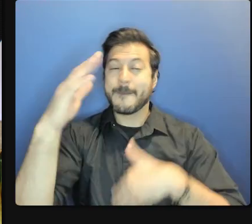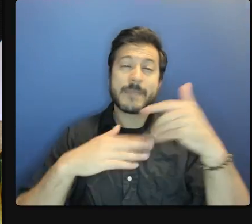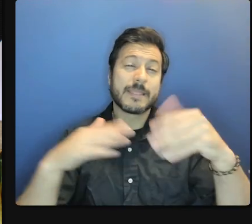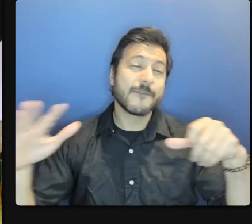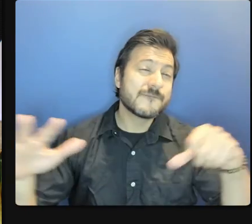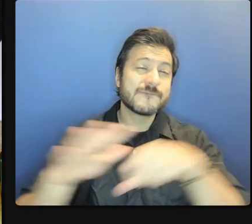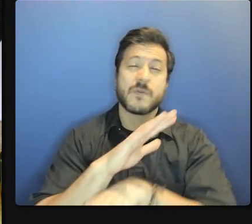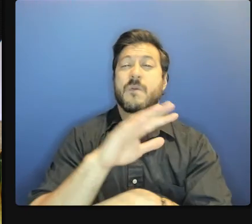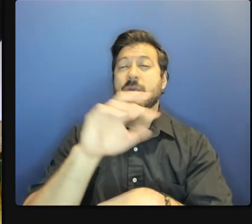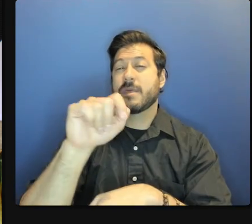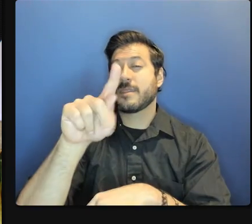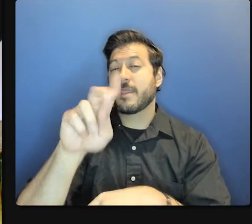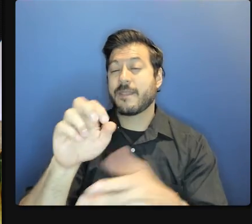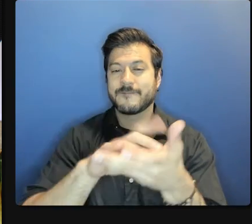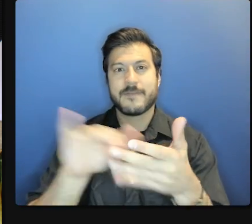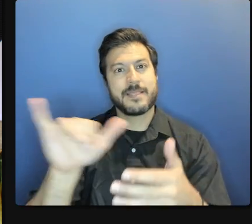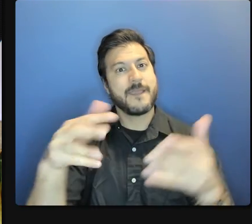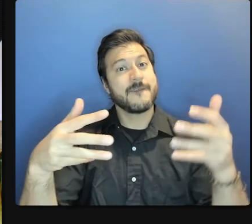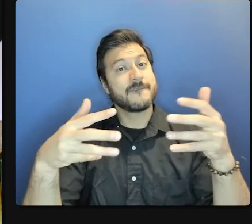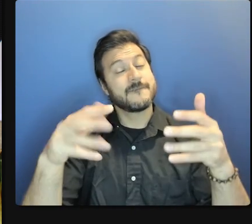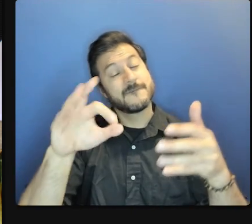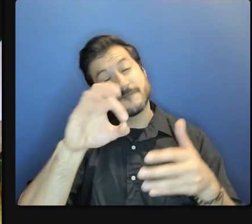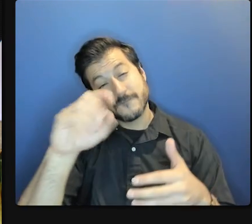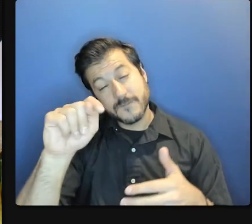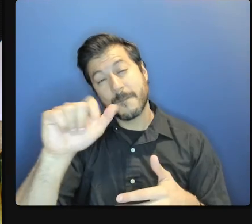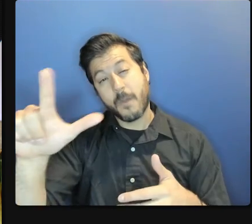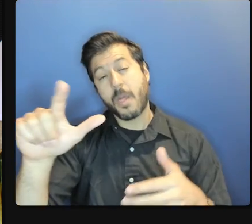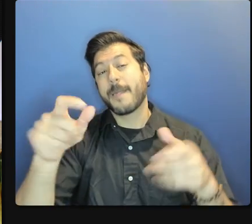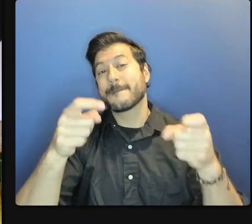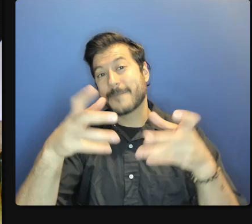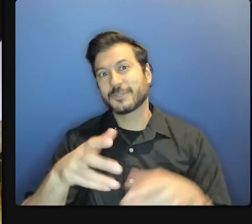To building a full native touch interface like Football Manager 2022.